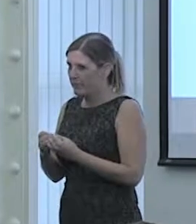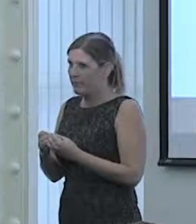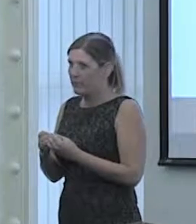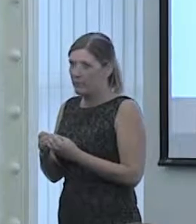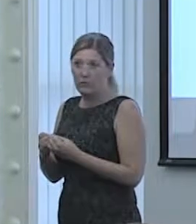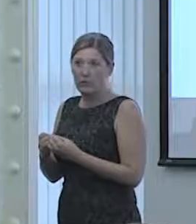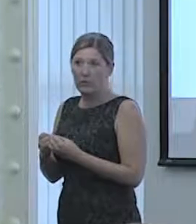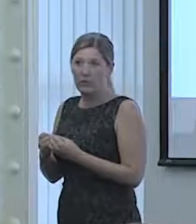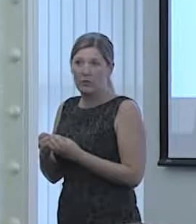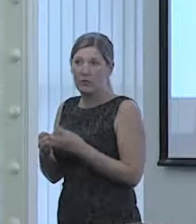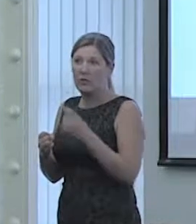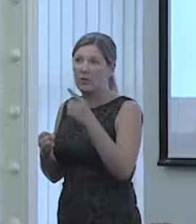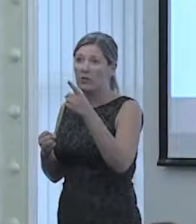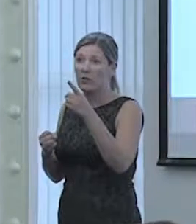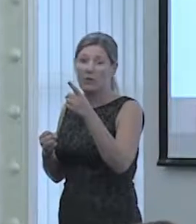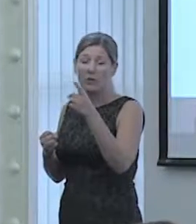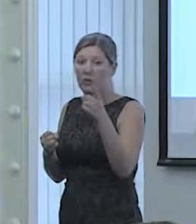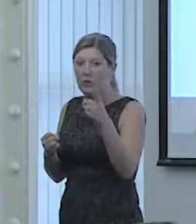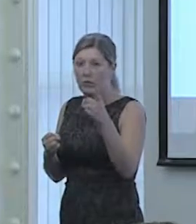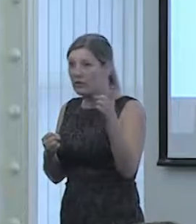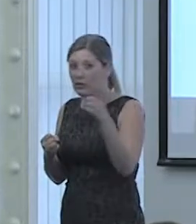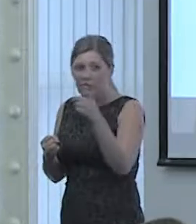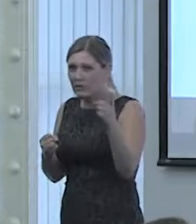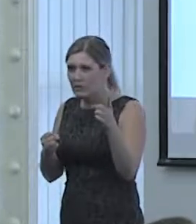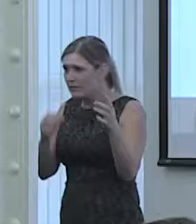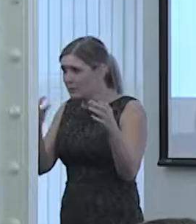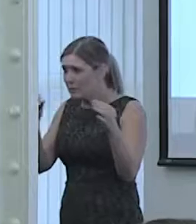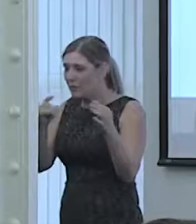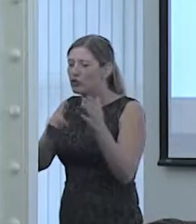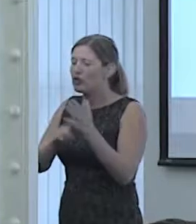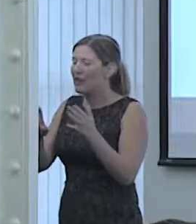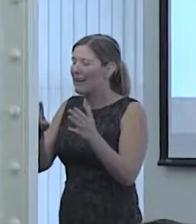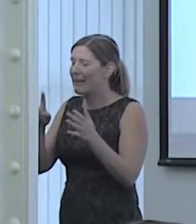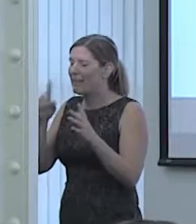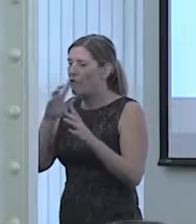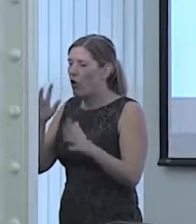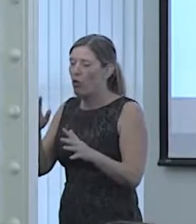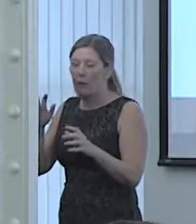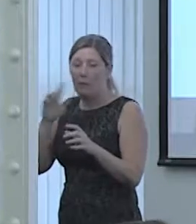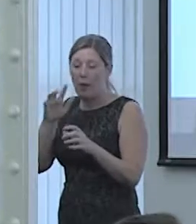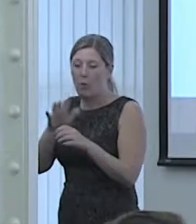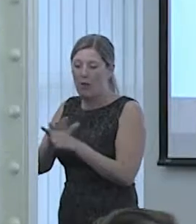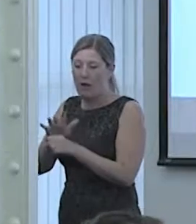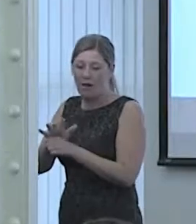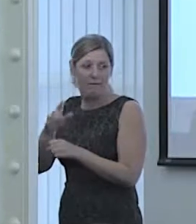slow down? I'm just checking volume levels. Oh hell, thought I was screwing up.